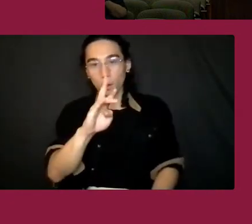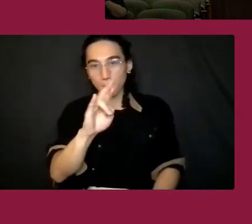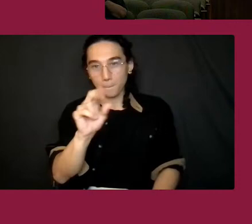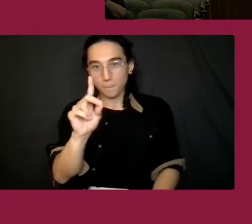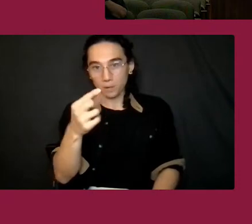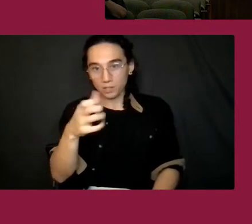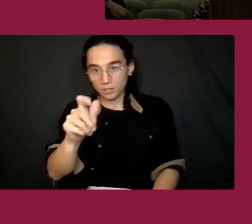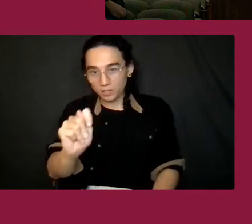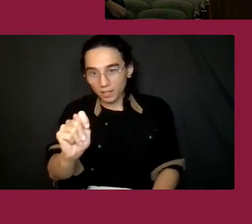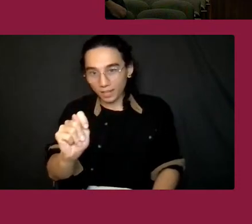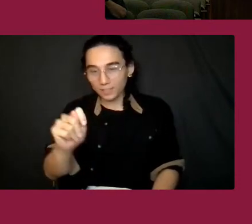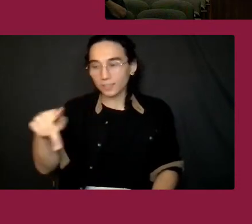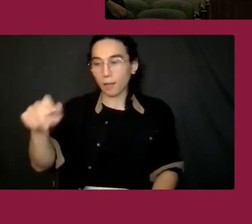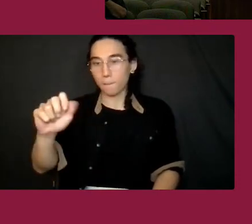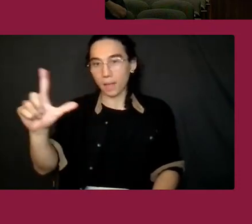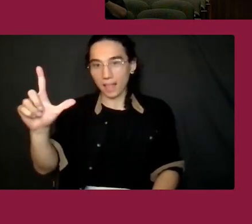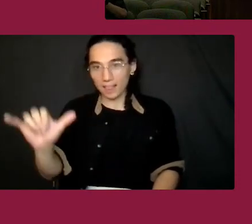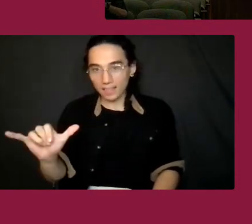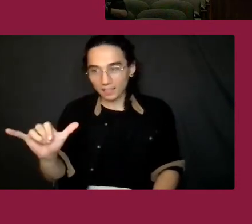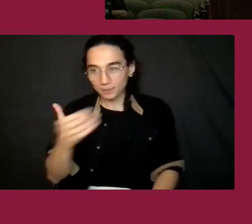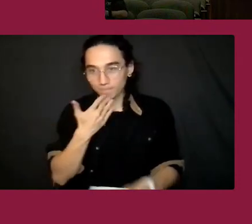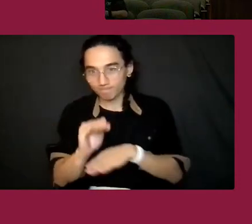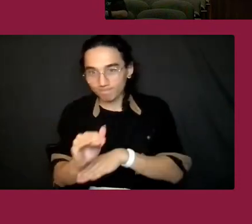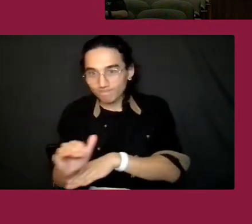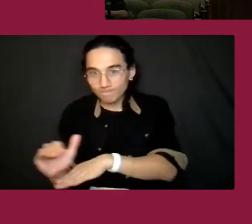Good evening, everybody. I hope everything's well.